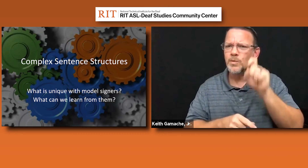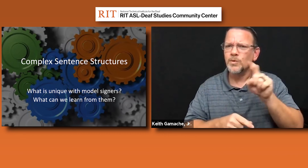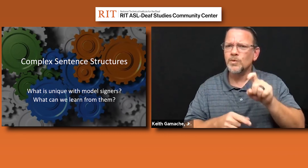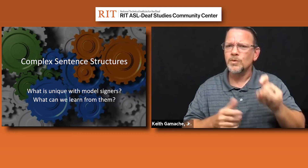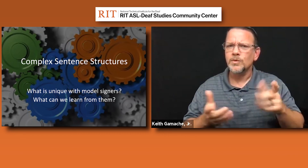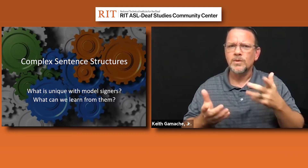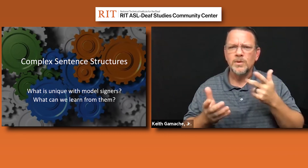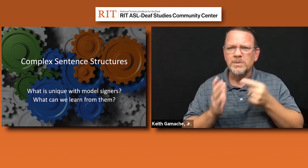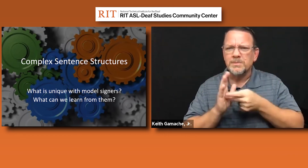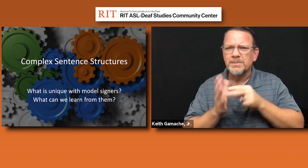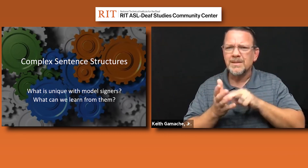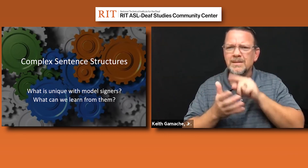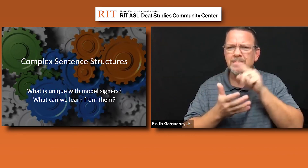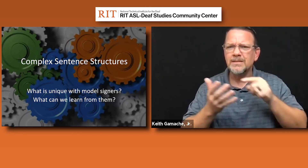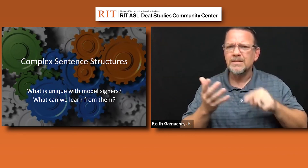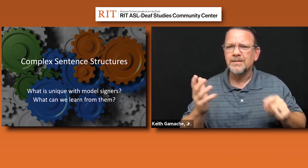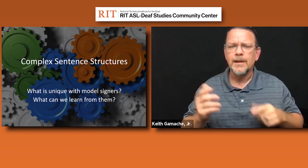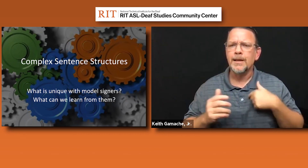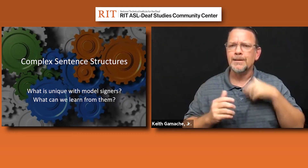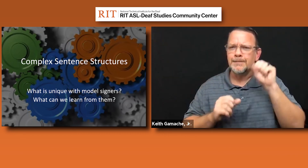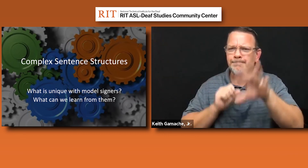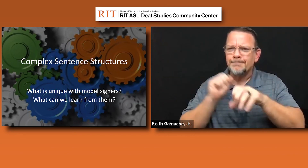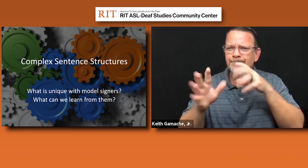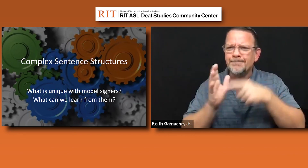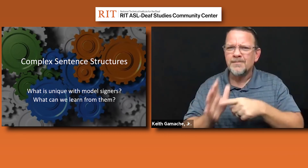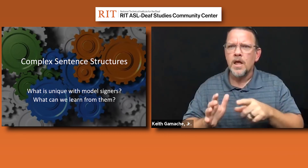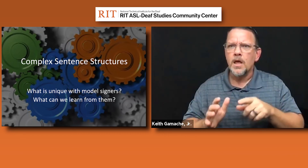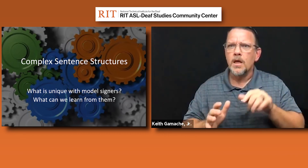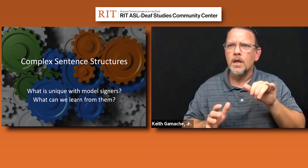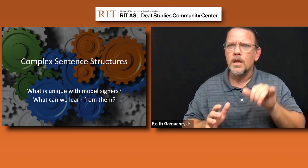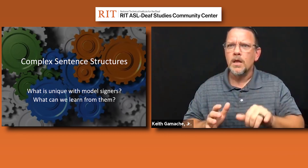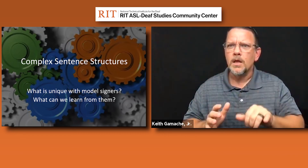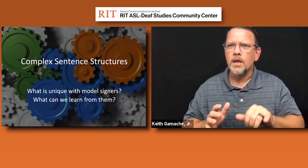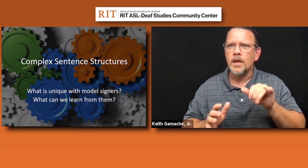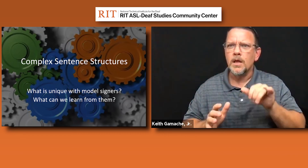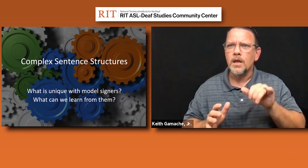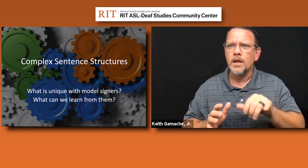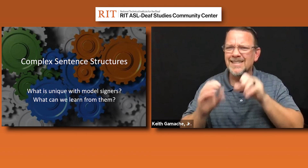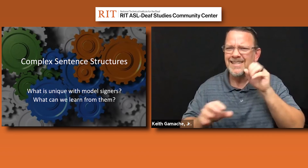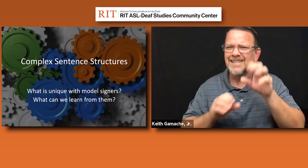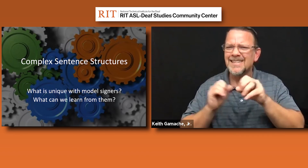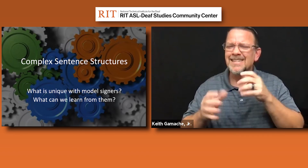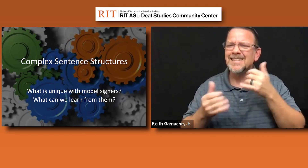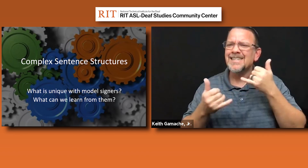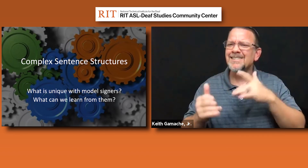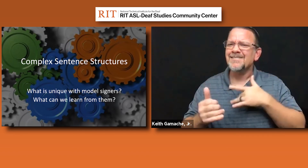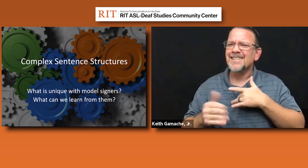"but you don't know everything. "So I really think you just don't have the right questions to ask."